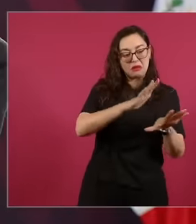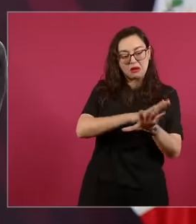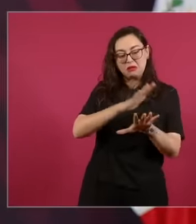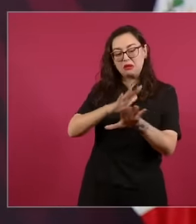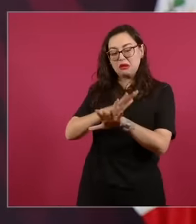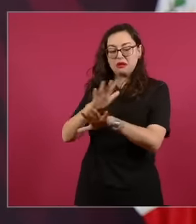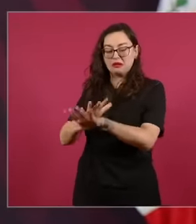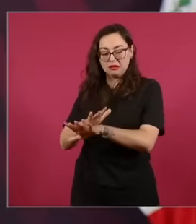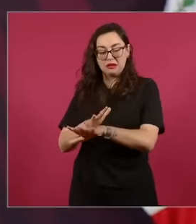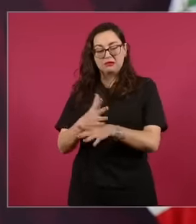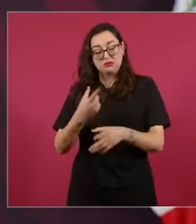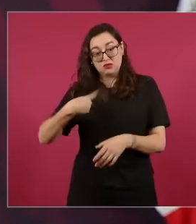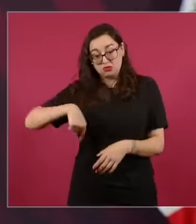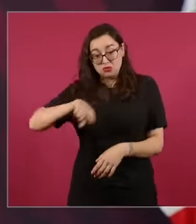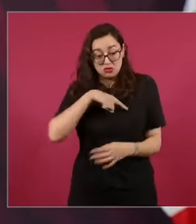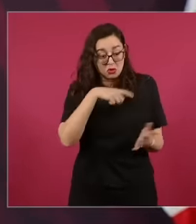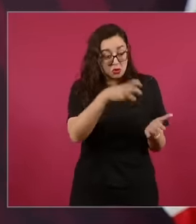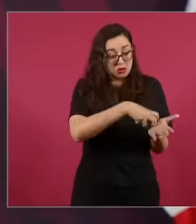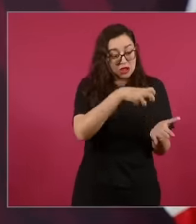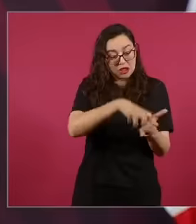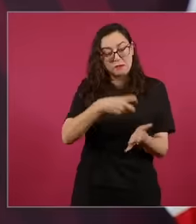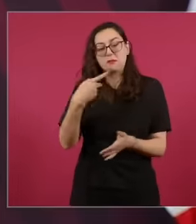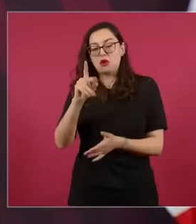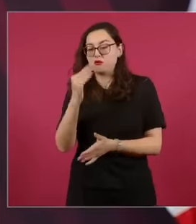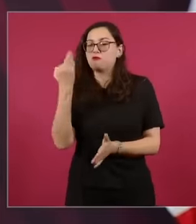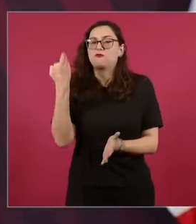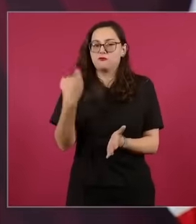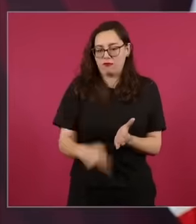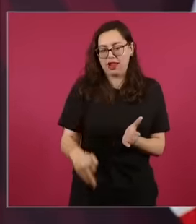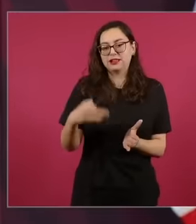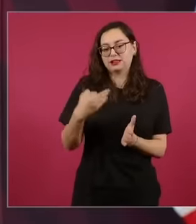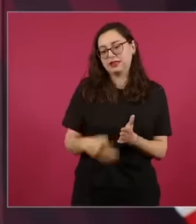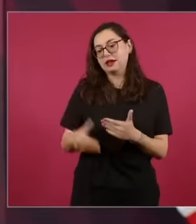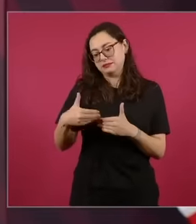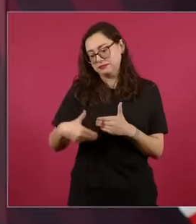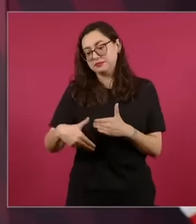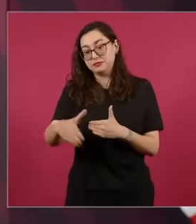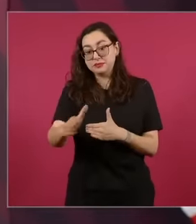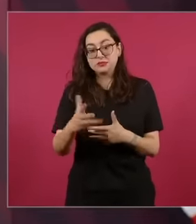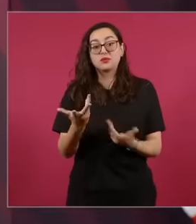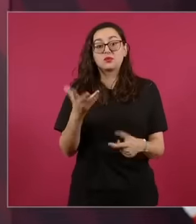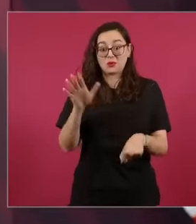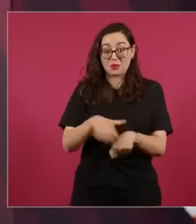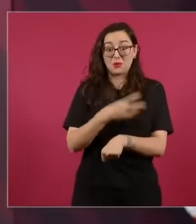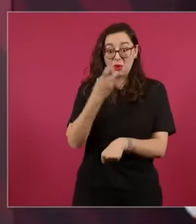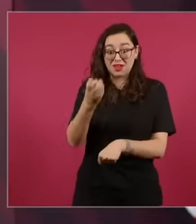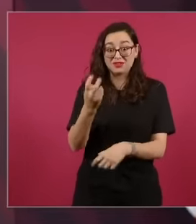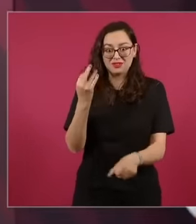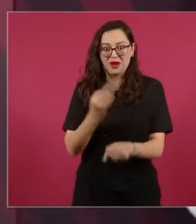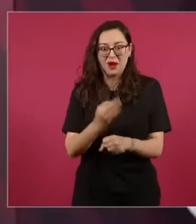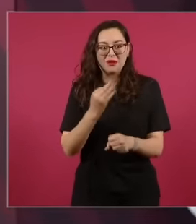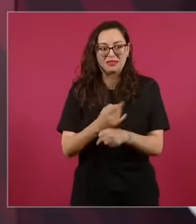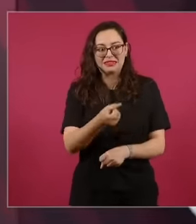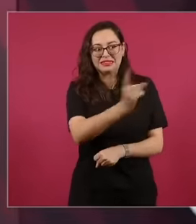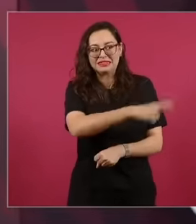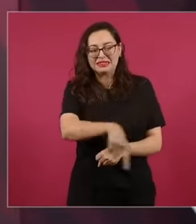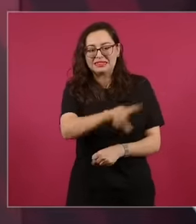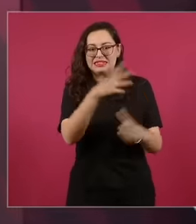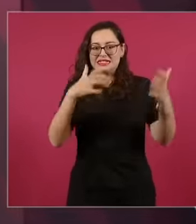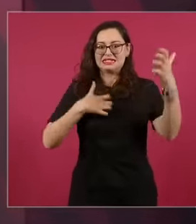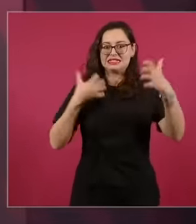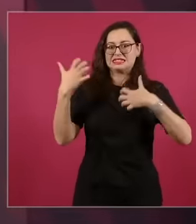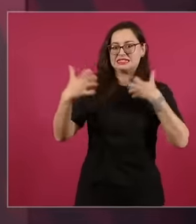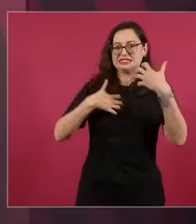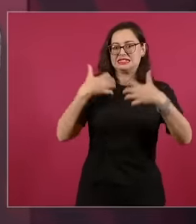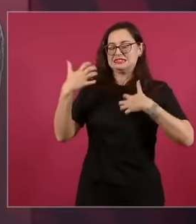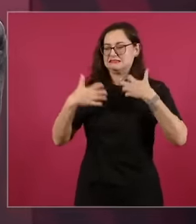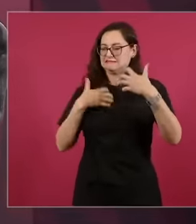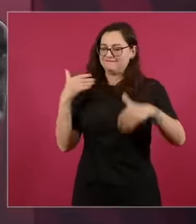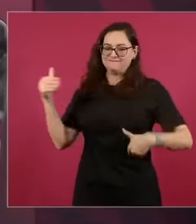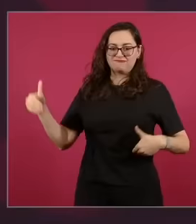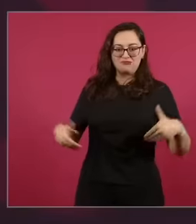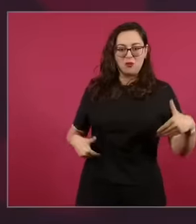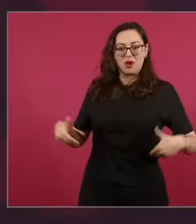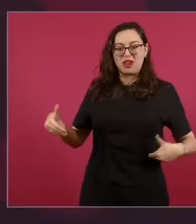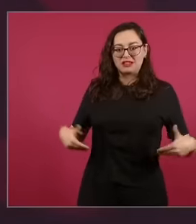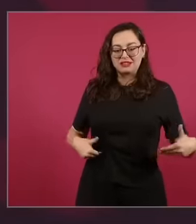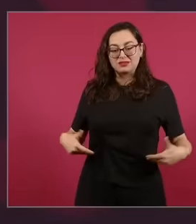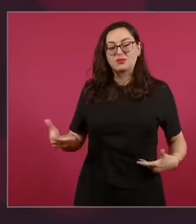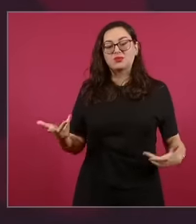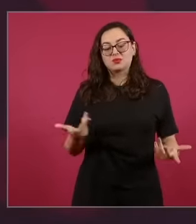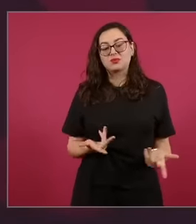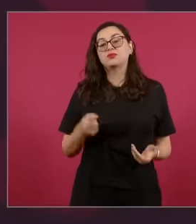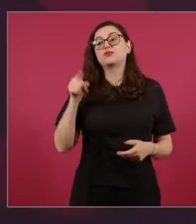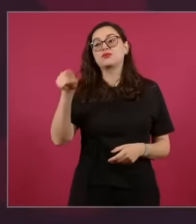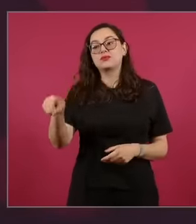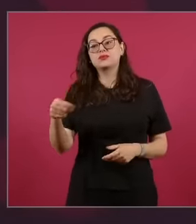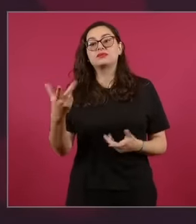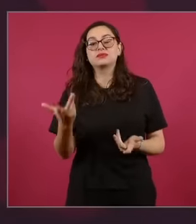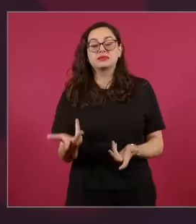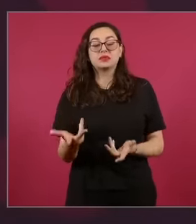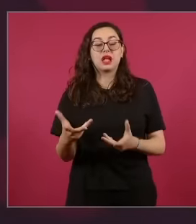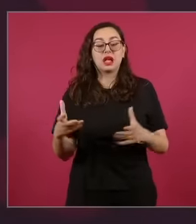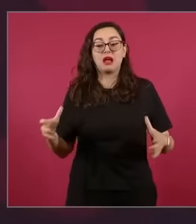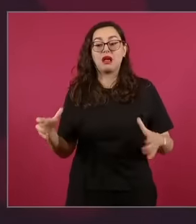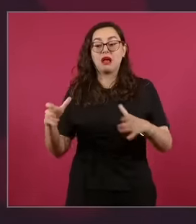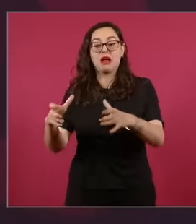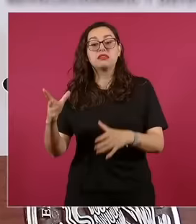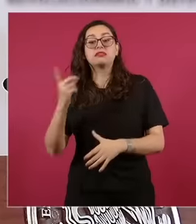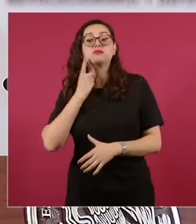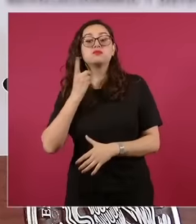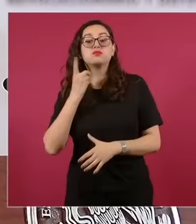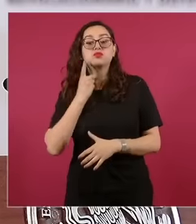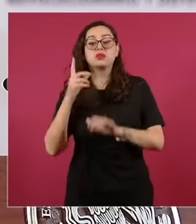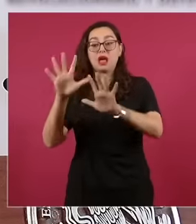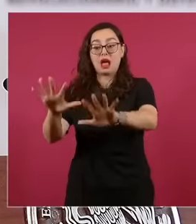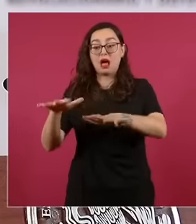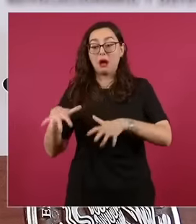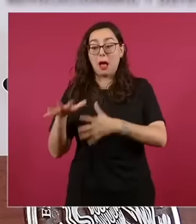corrected, that is why the debate is Yes, because by having the transformation movement a qualified majority,